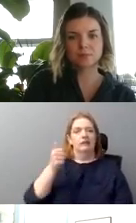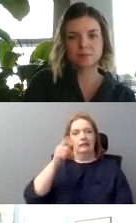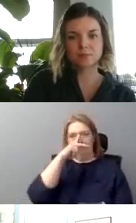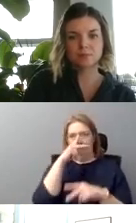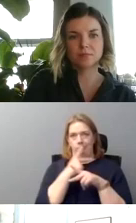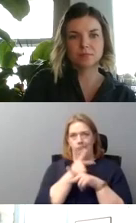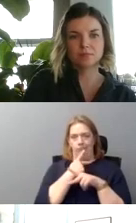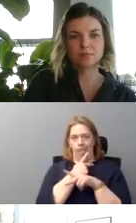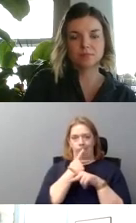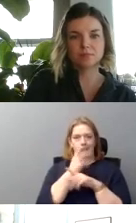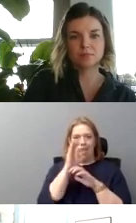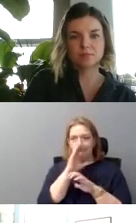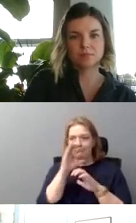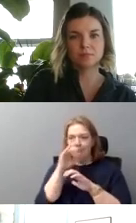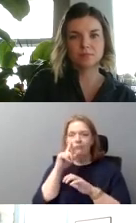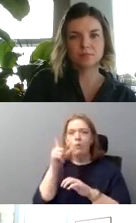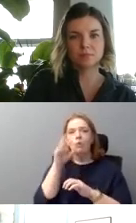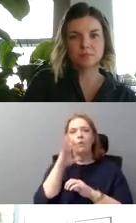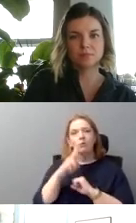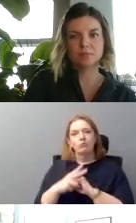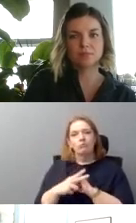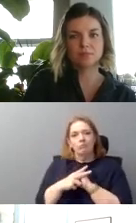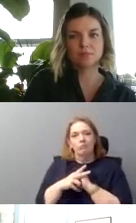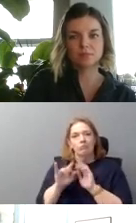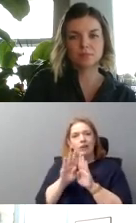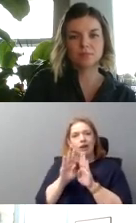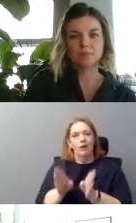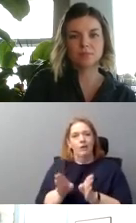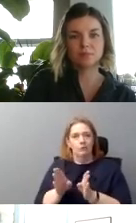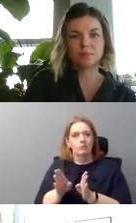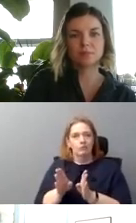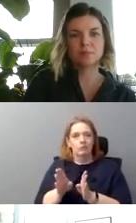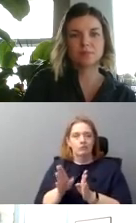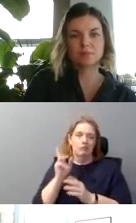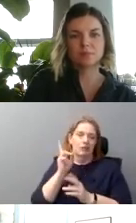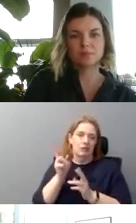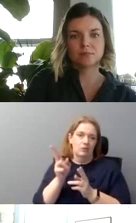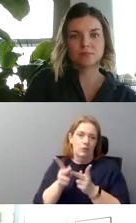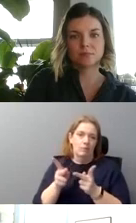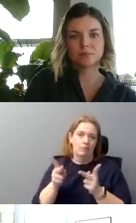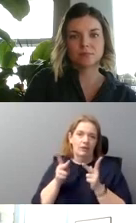you know somebody to preserve the house, preserve it as a place for history, and Carly, our founder,